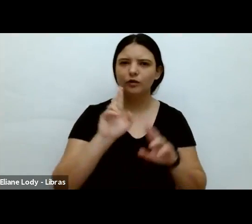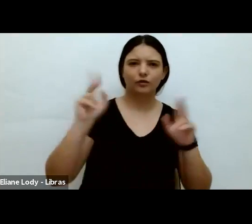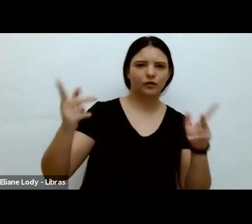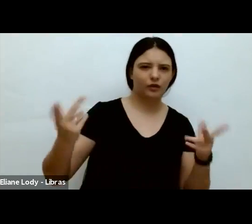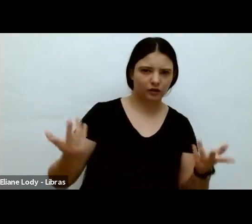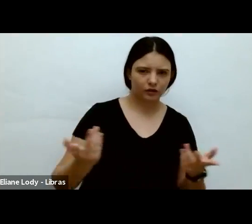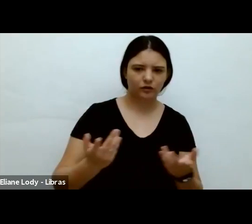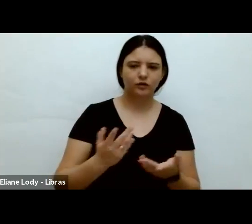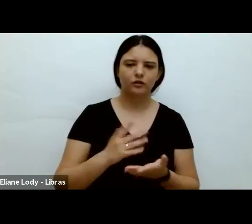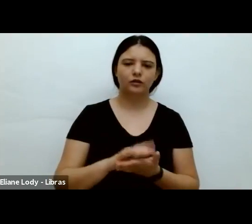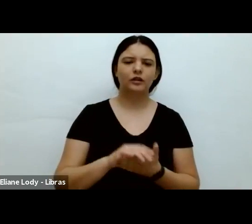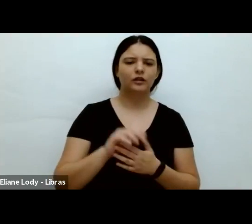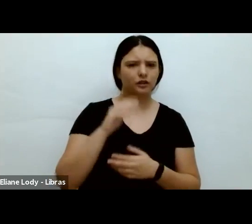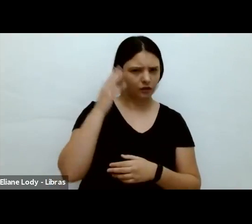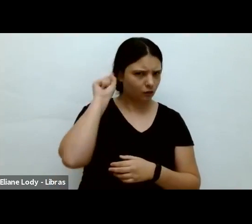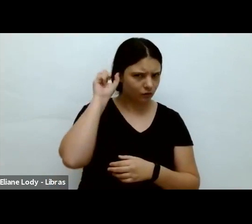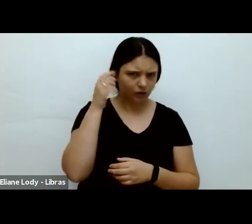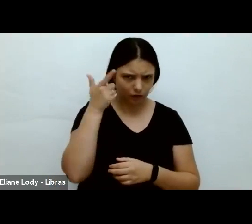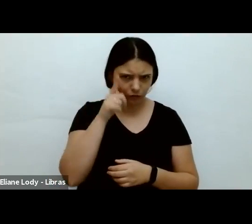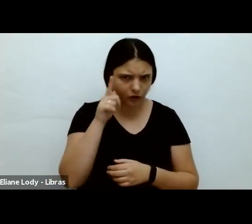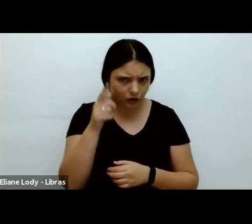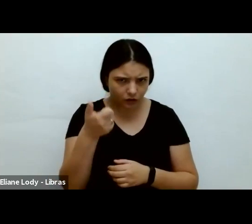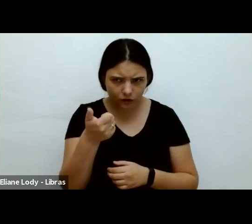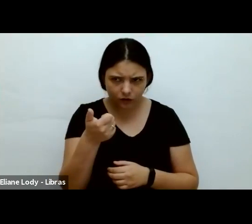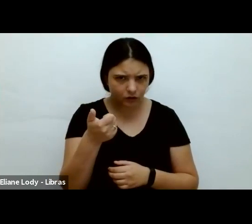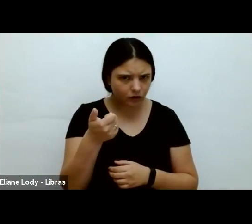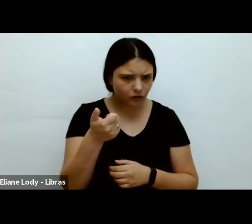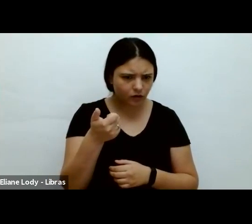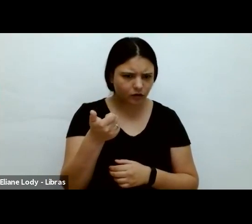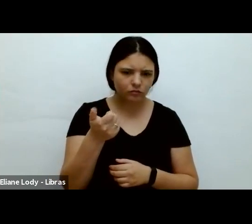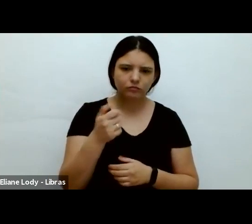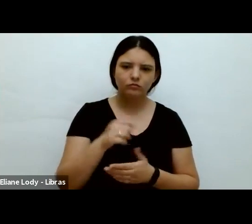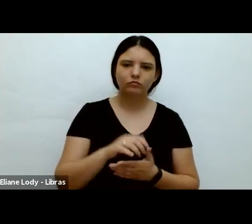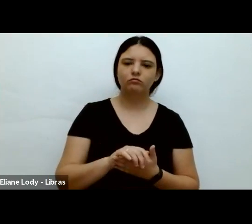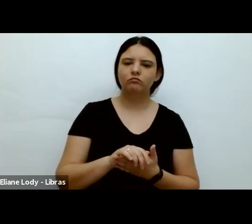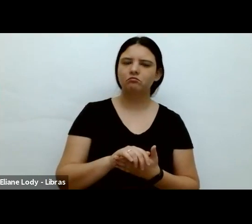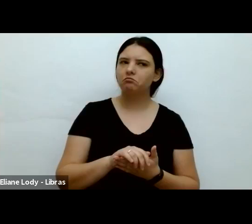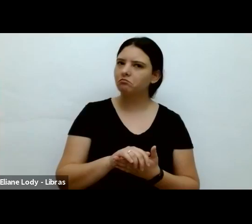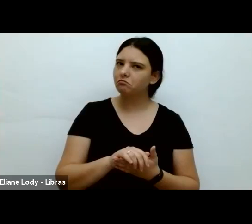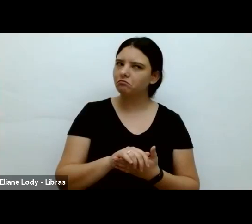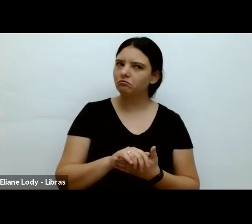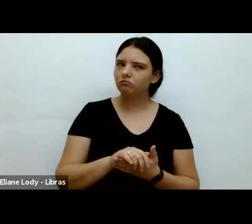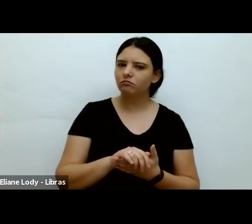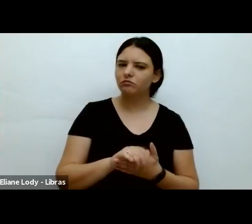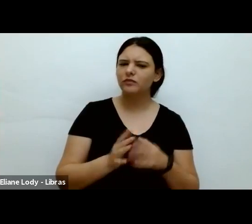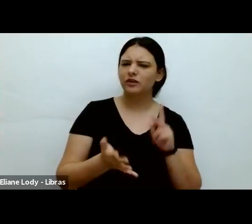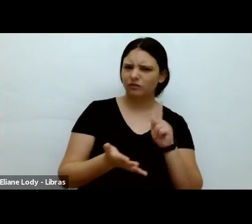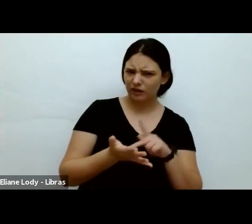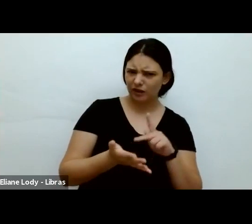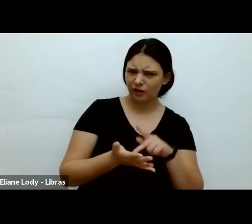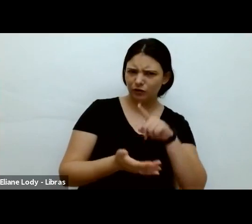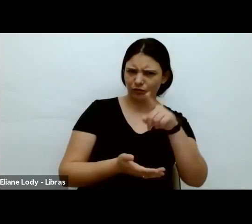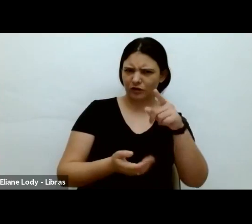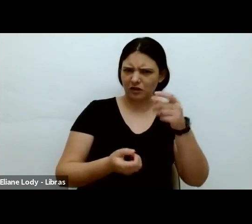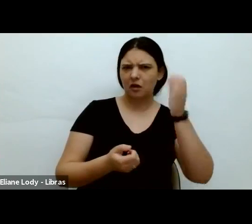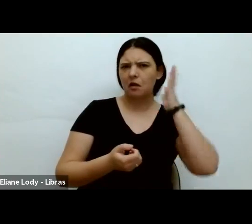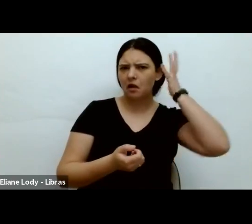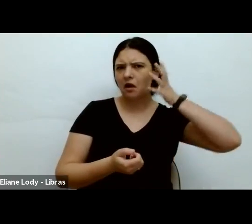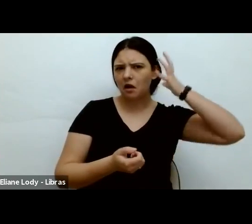actually, I was can you actually, I was, can you hear me. Yes actually, I was, can you hear me . Yes. Yes, I was. I was trying Yes. Yes, I was. i was trying to say, because you.